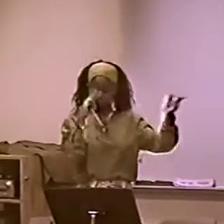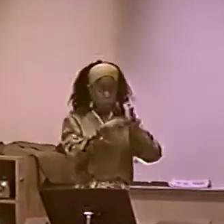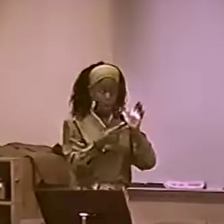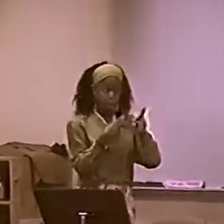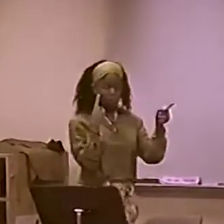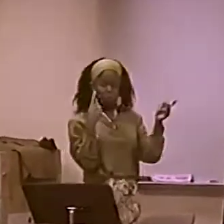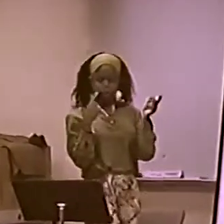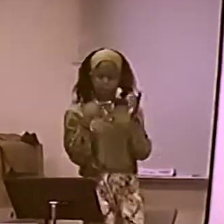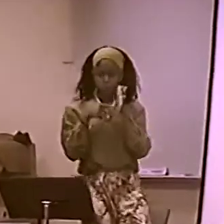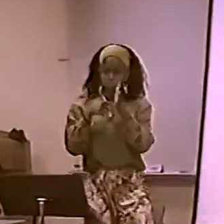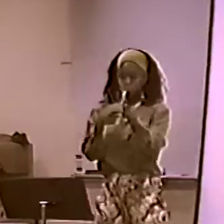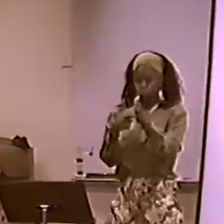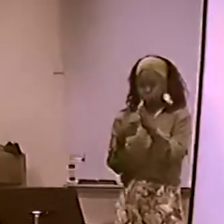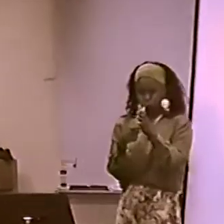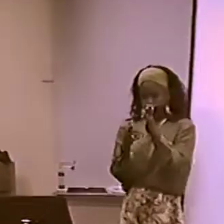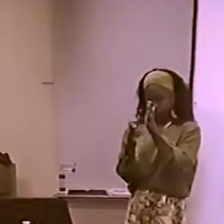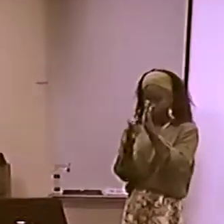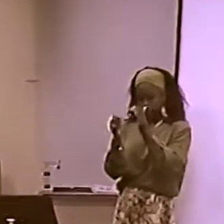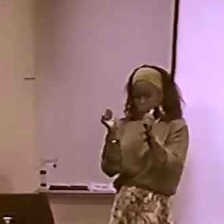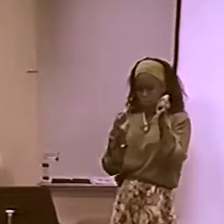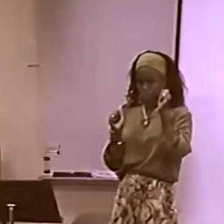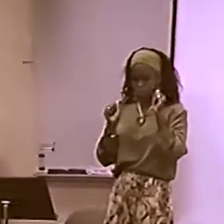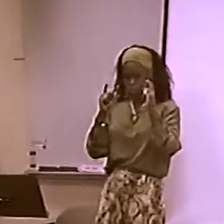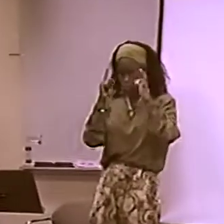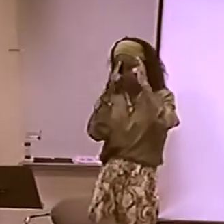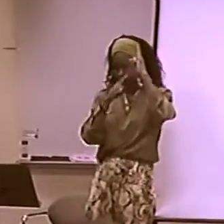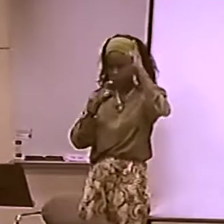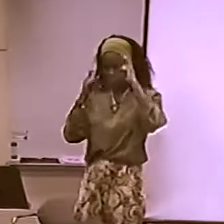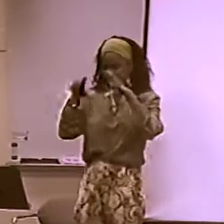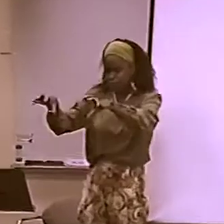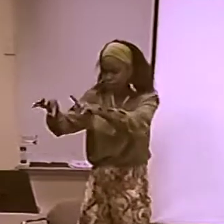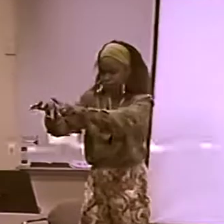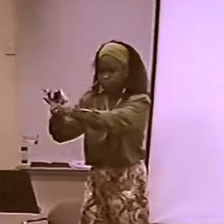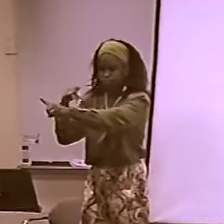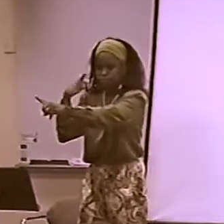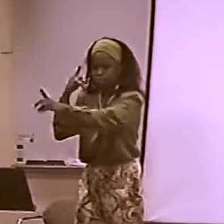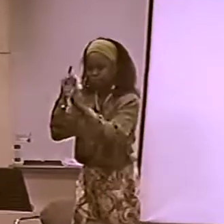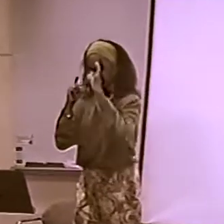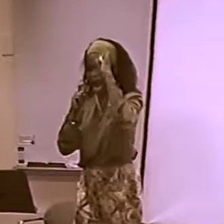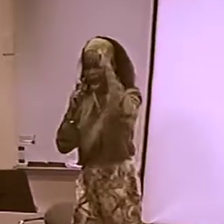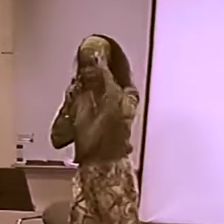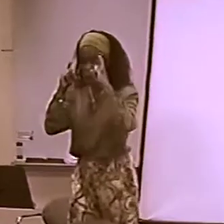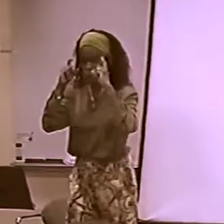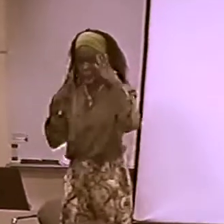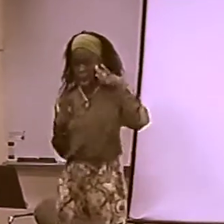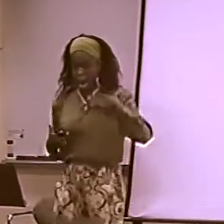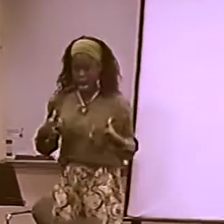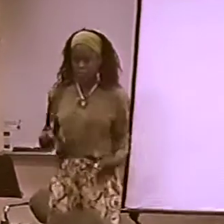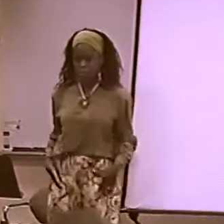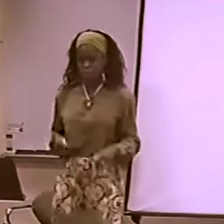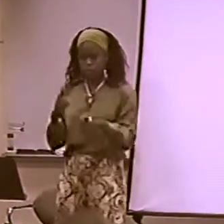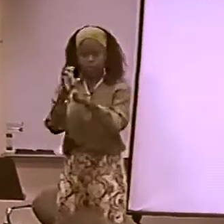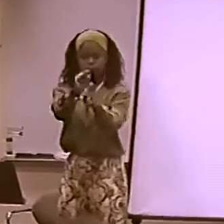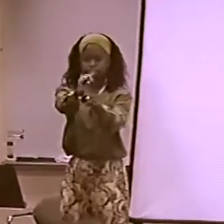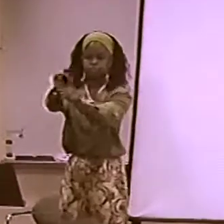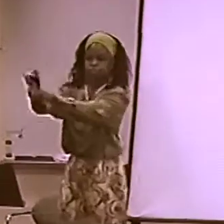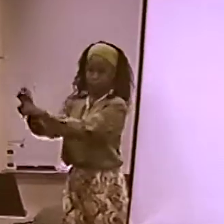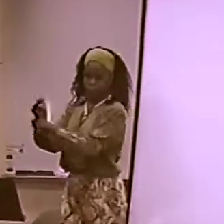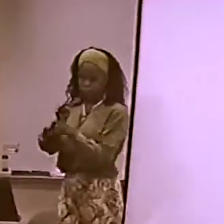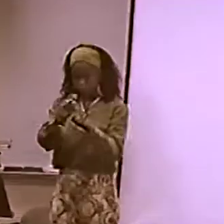NOW, YOU CAN SEE THE SPECIAL EFFECT MAY BE A LITTLE DISORIENTING. WE DID THAT IN ORDER TO SHOW THE KIND OF TECHNIQUE OF...